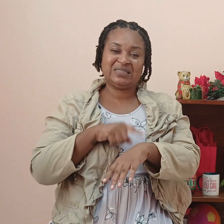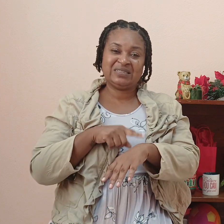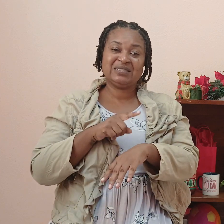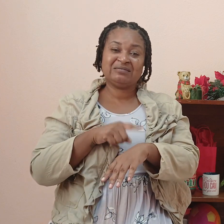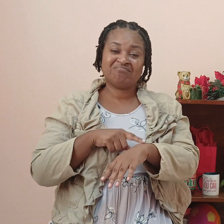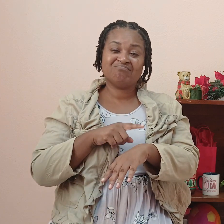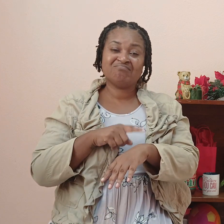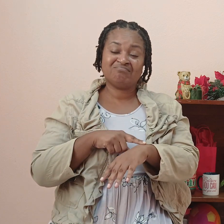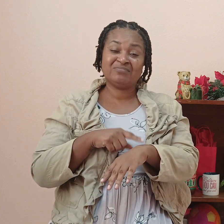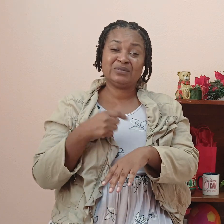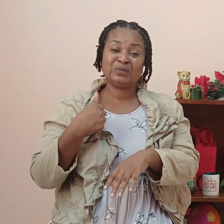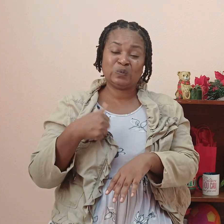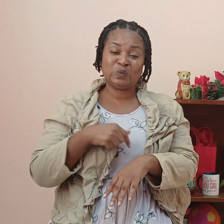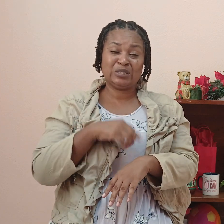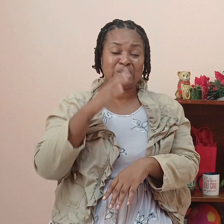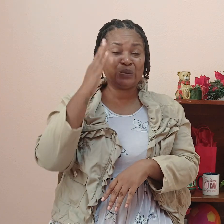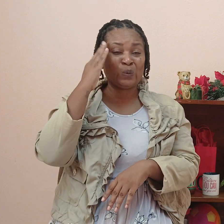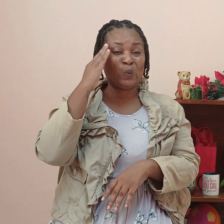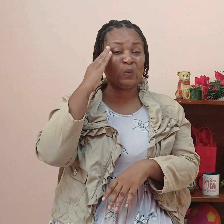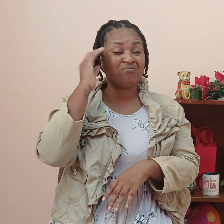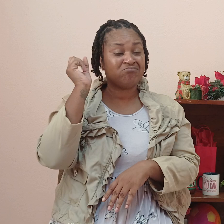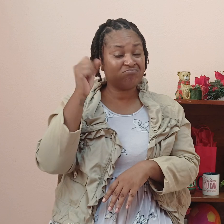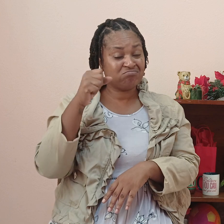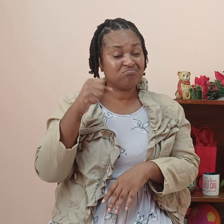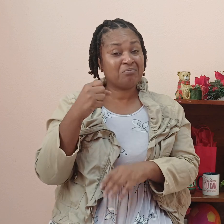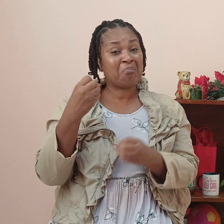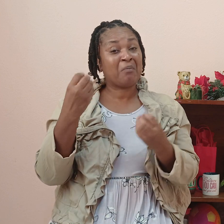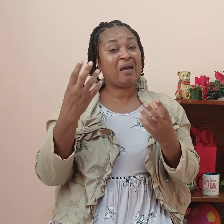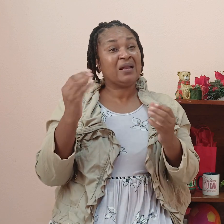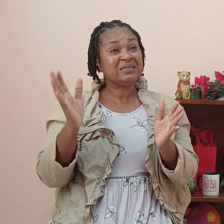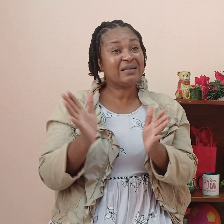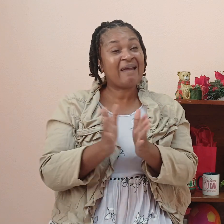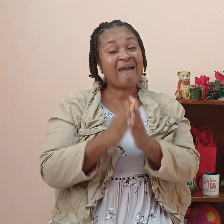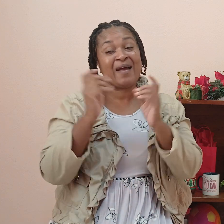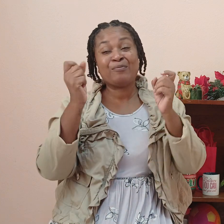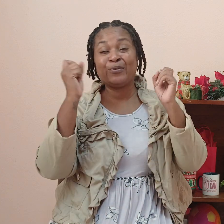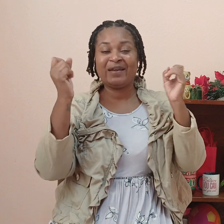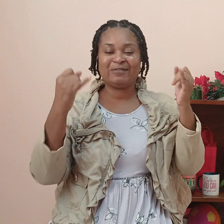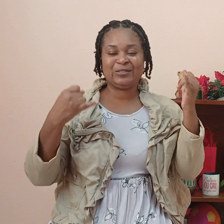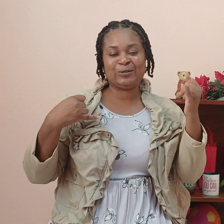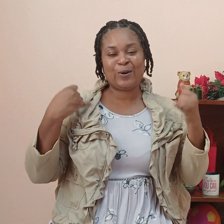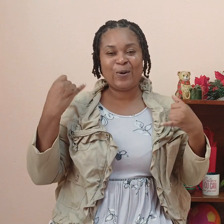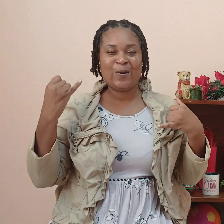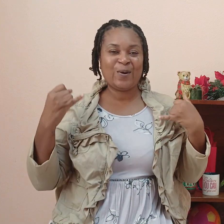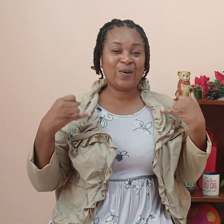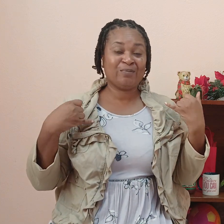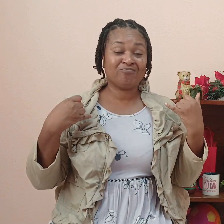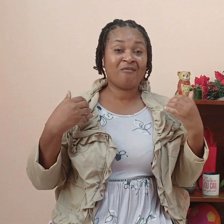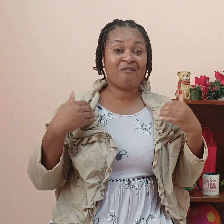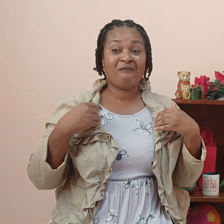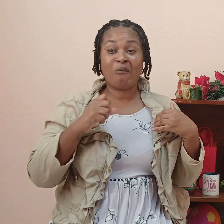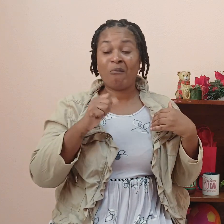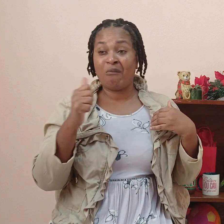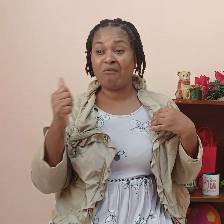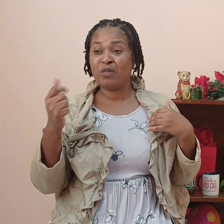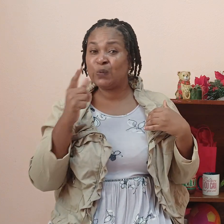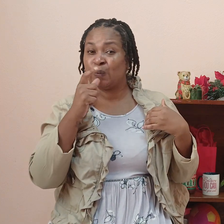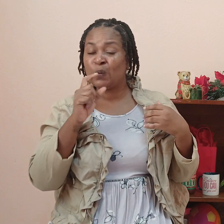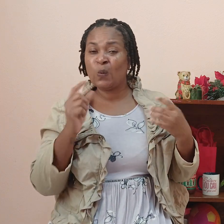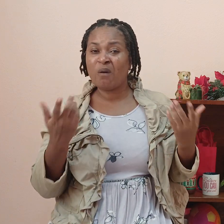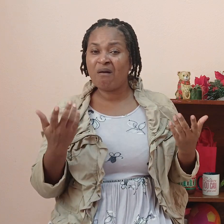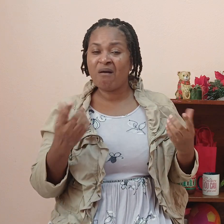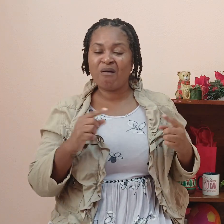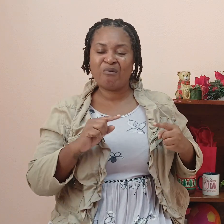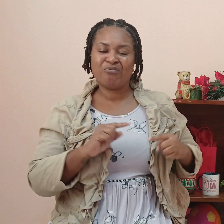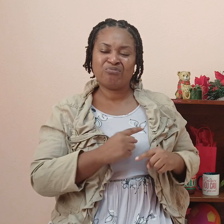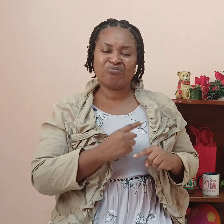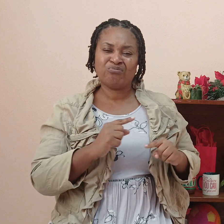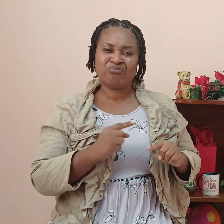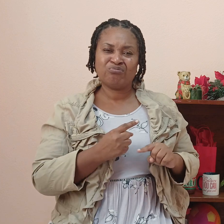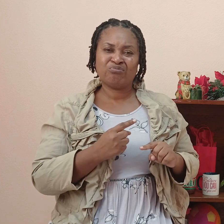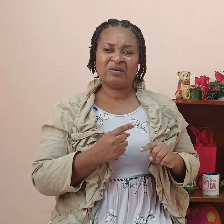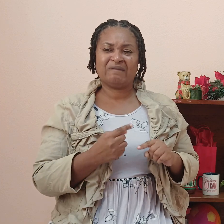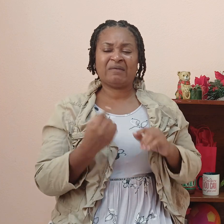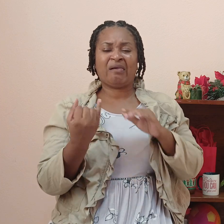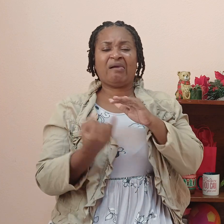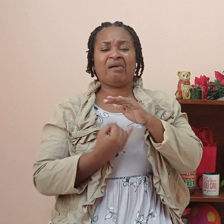We know that while many celebrate with joy, there are others who are hurting, feeling isolated,